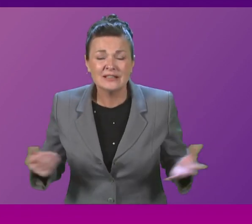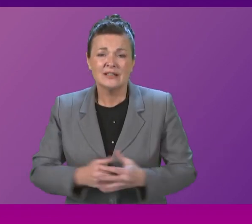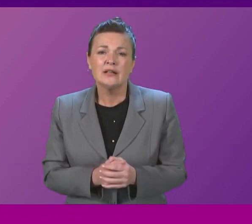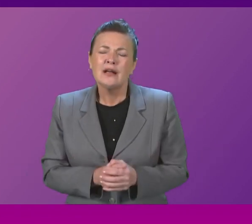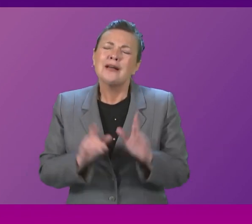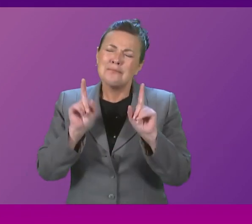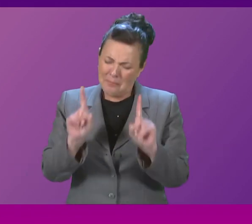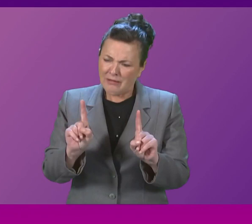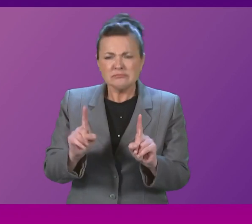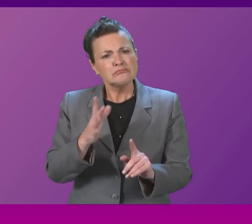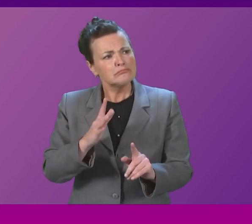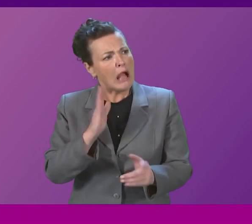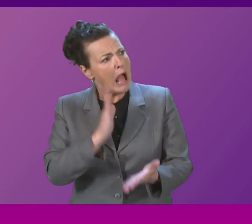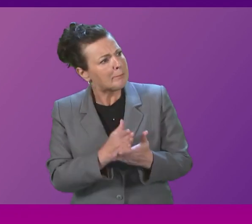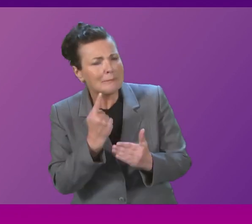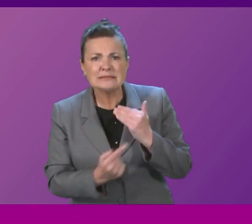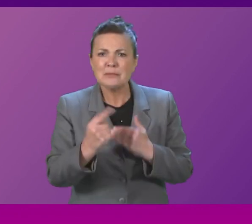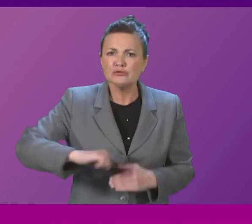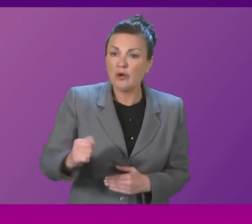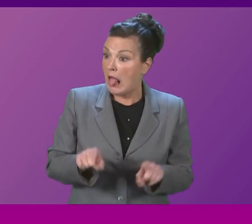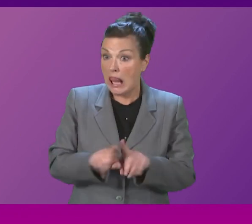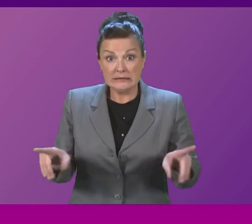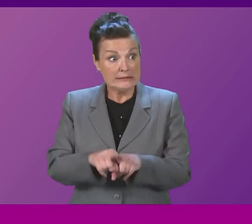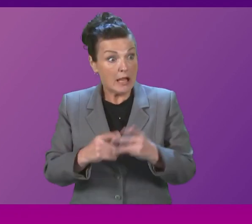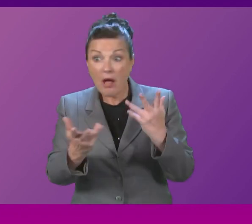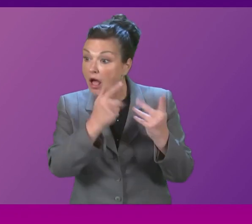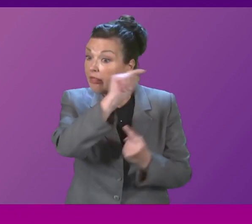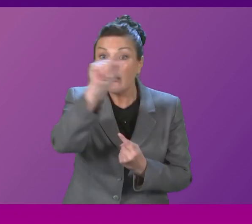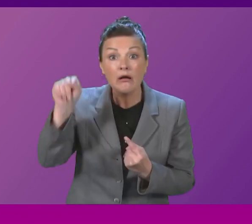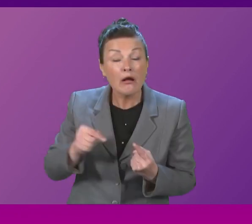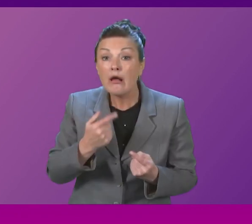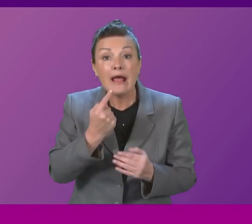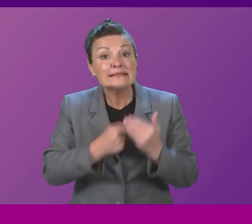Of course, an independent Scotland, like independent countries all over the world, would, as a